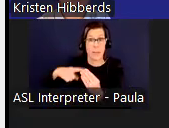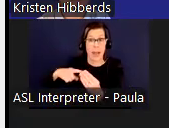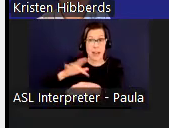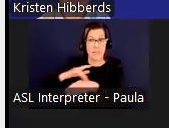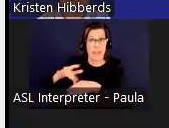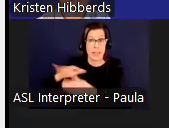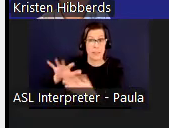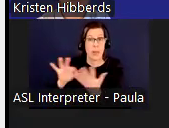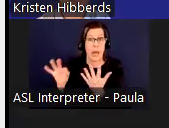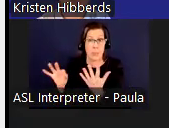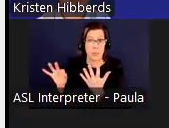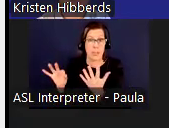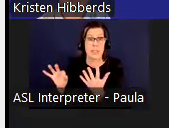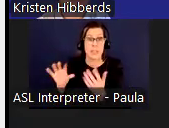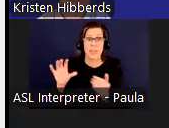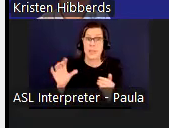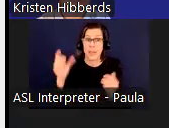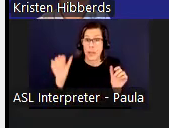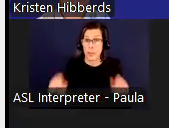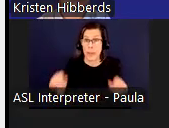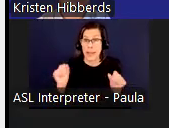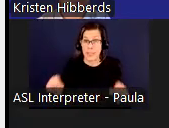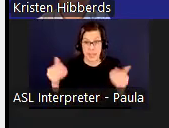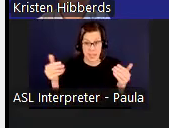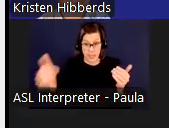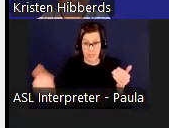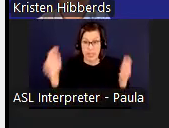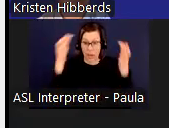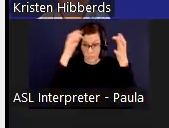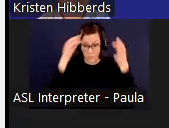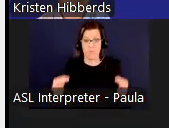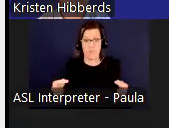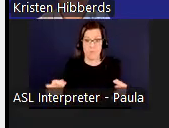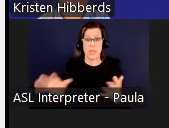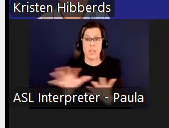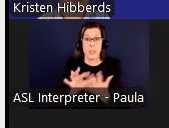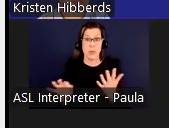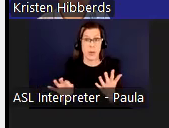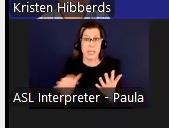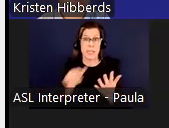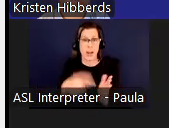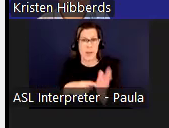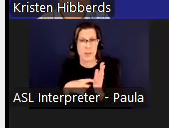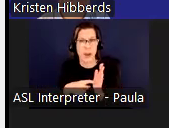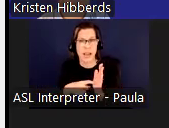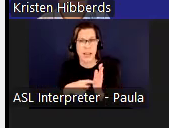available options, the capacity to make the decision and the choice is voluntary and made without undue influence.